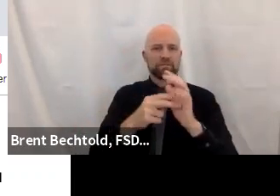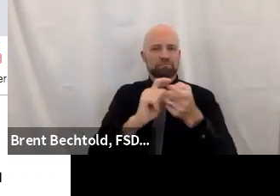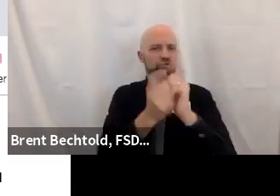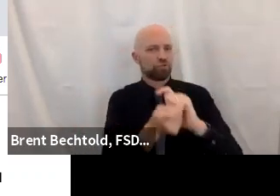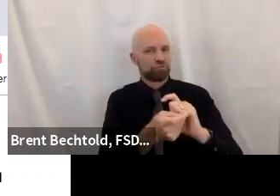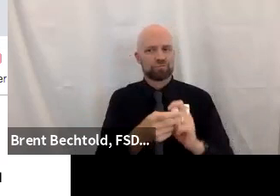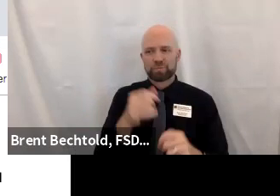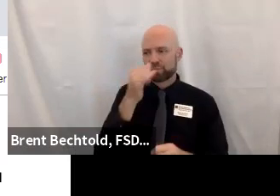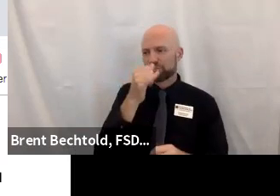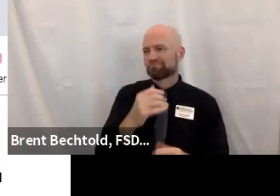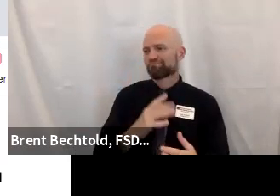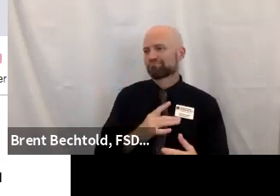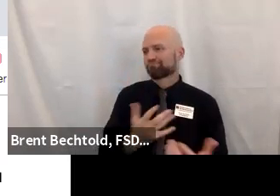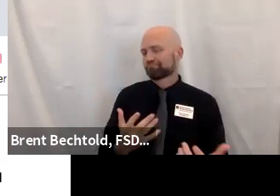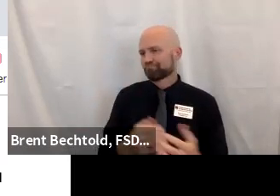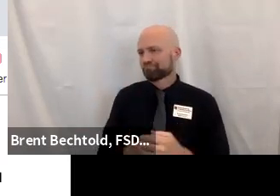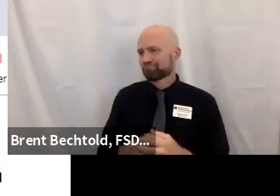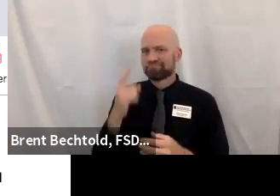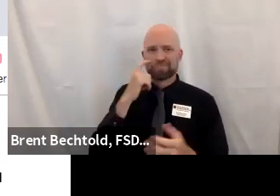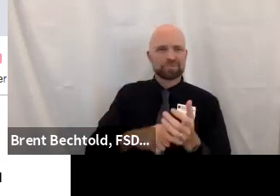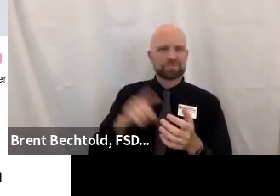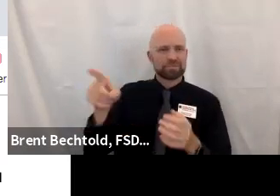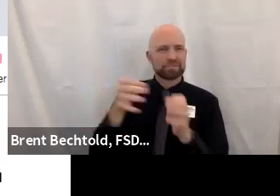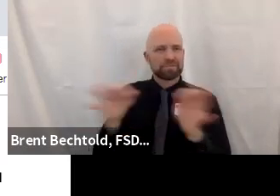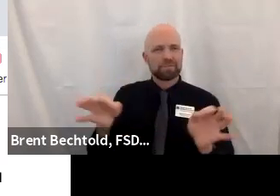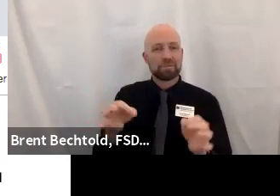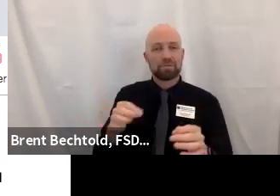it can happen one little change can have a big impact.